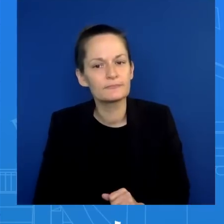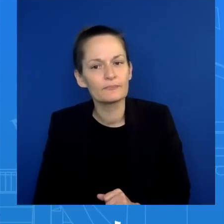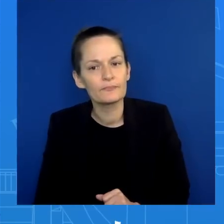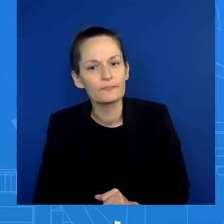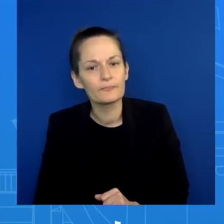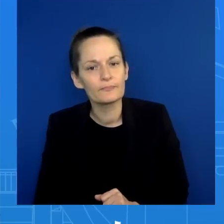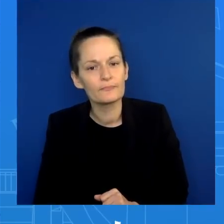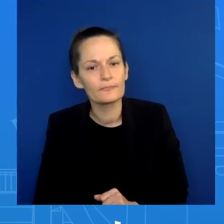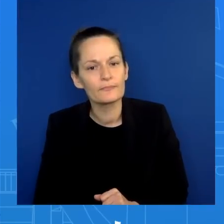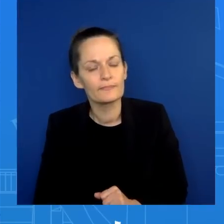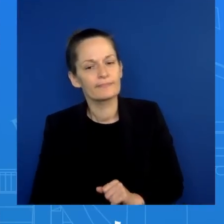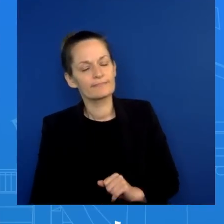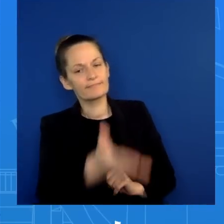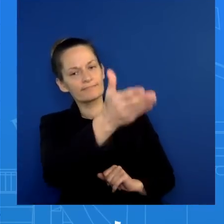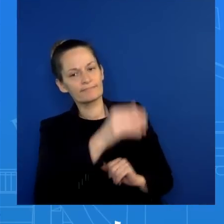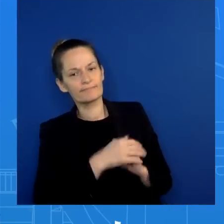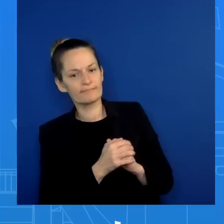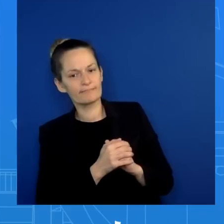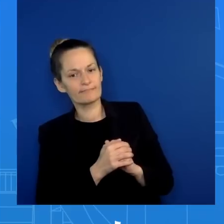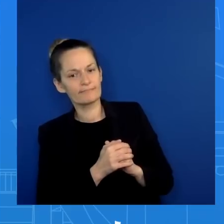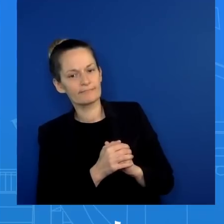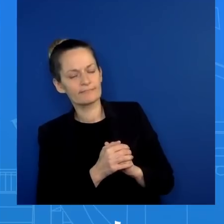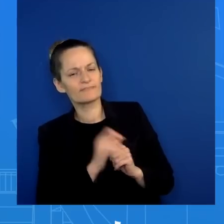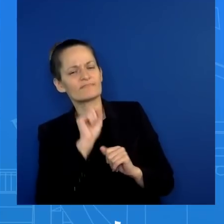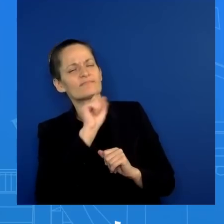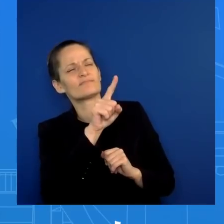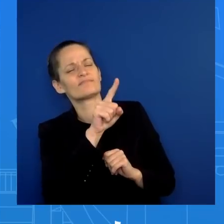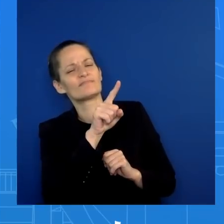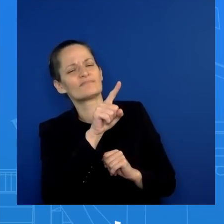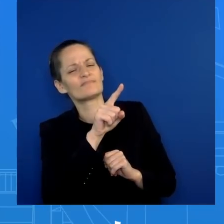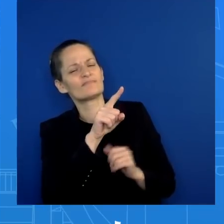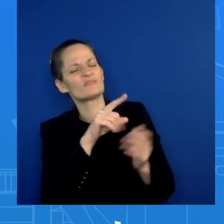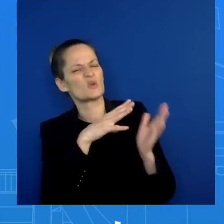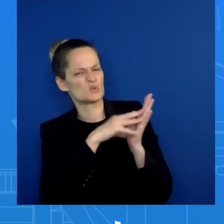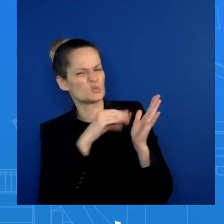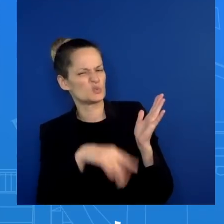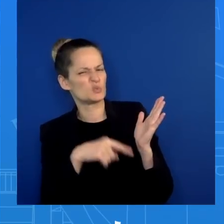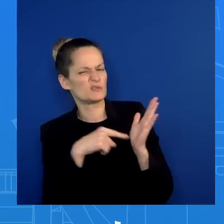But I'm sure I spoken to advocates who have expressed concern over what they worry